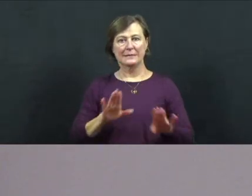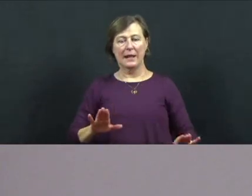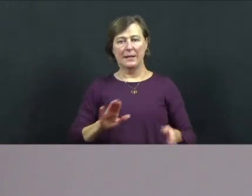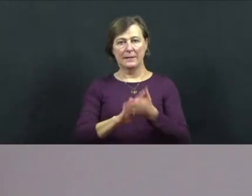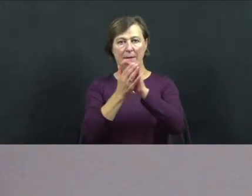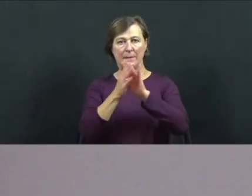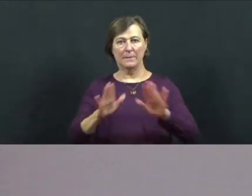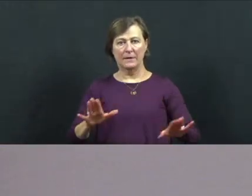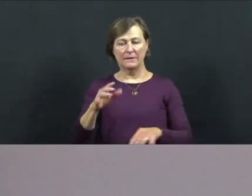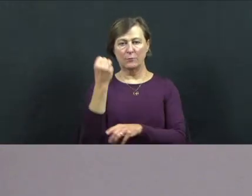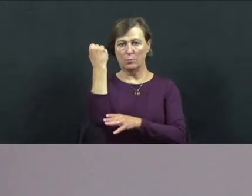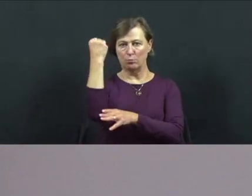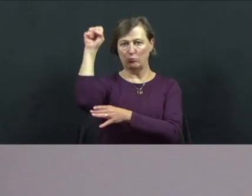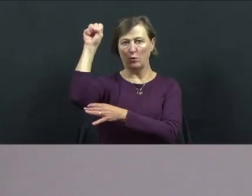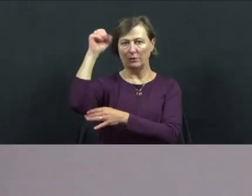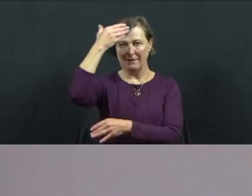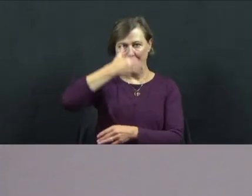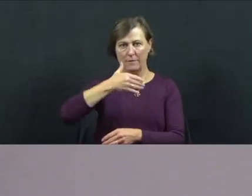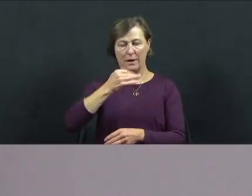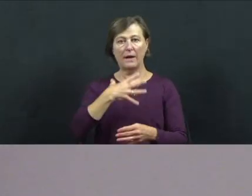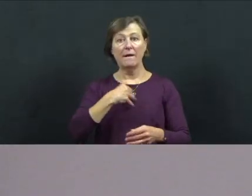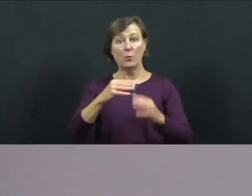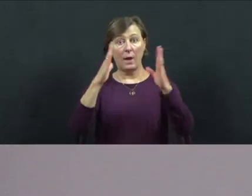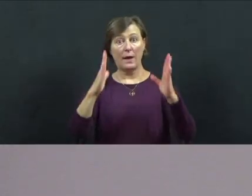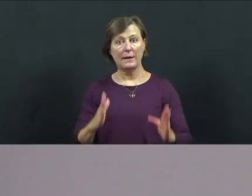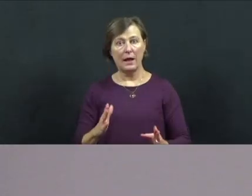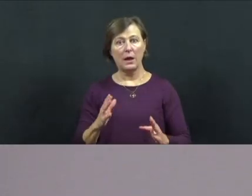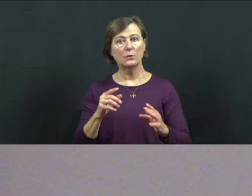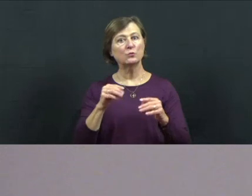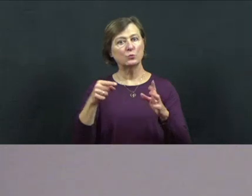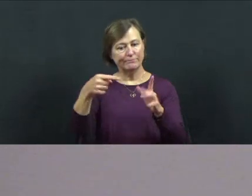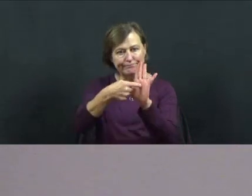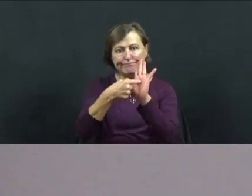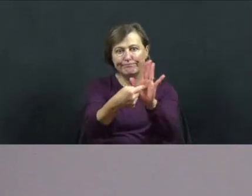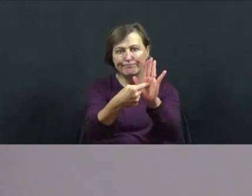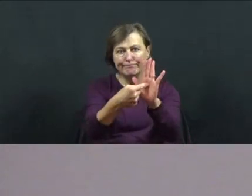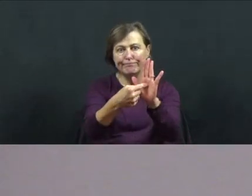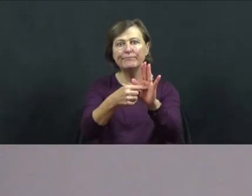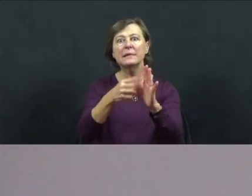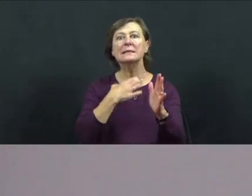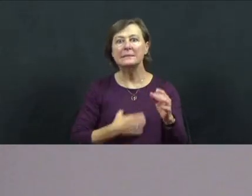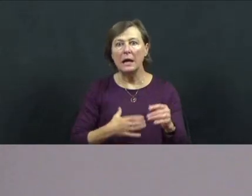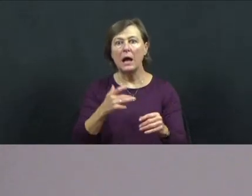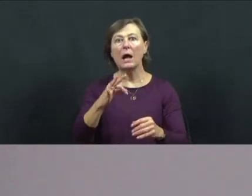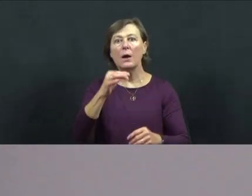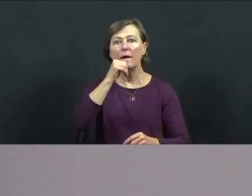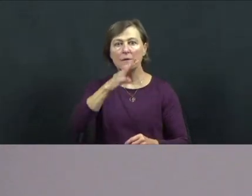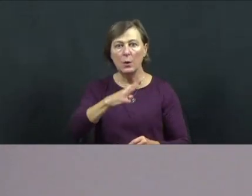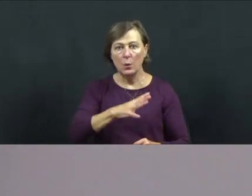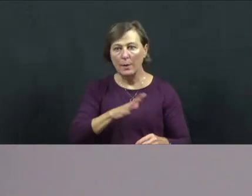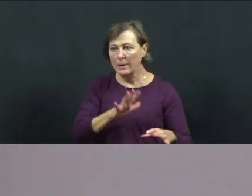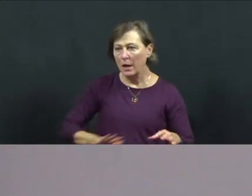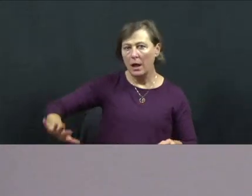in order to draw attention to the desire of women across America, to win their rightful place